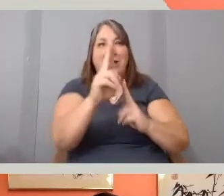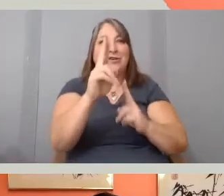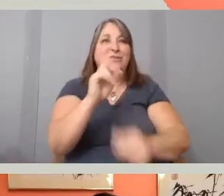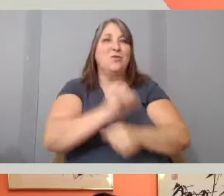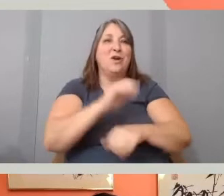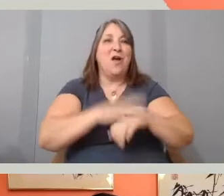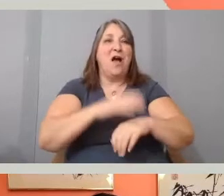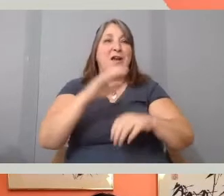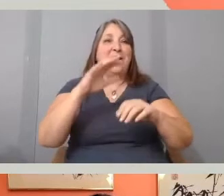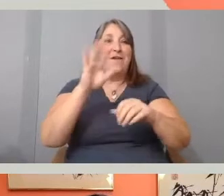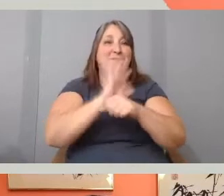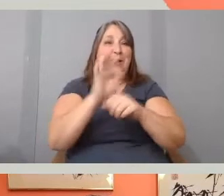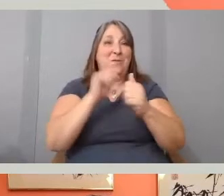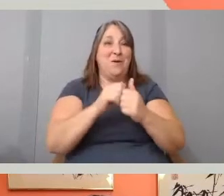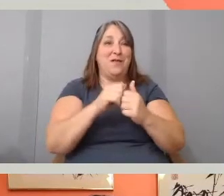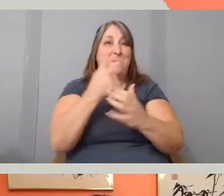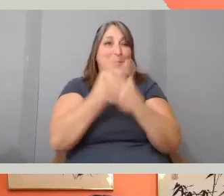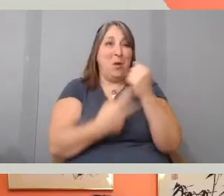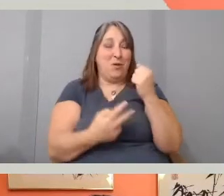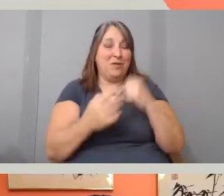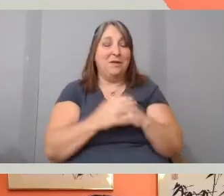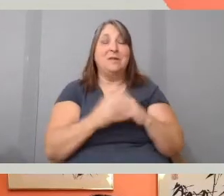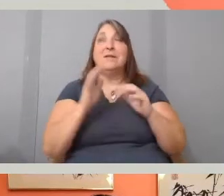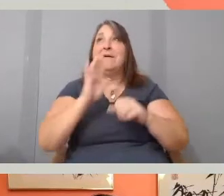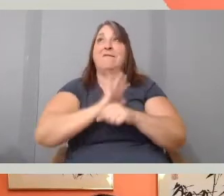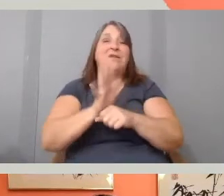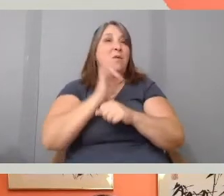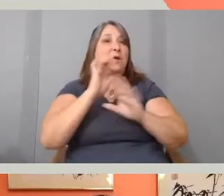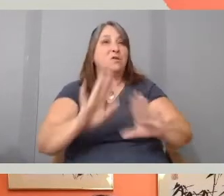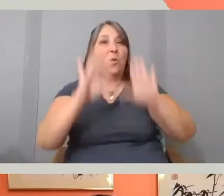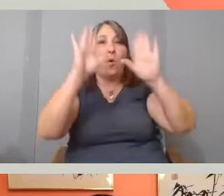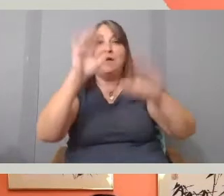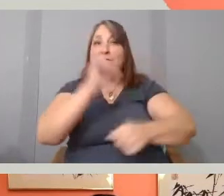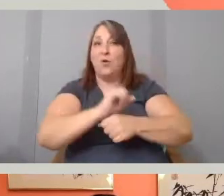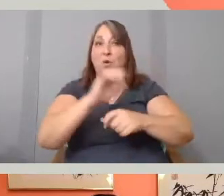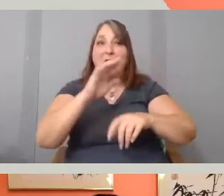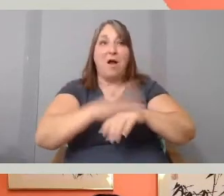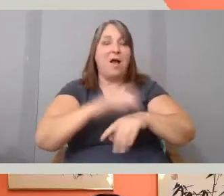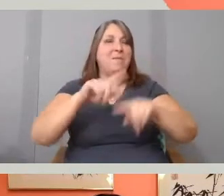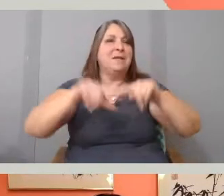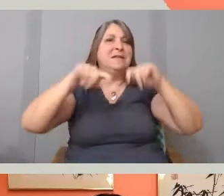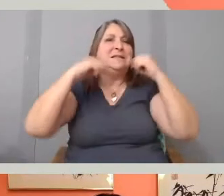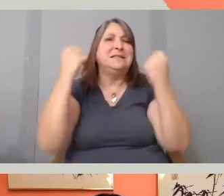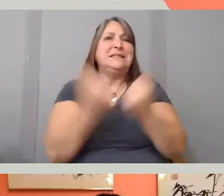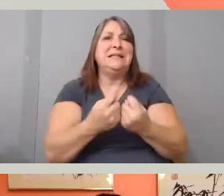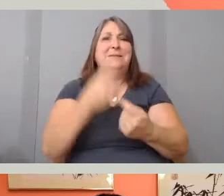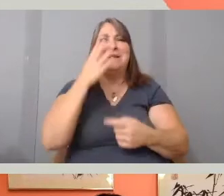Not only was the film incredible to work on, but the experience of being on that team,